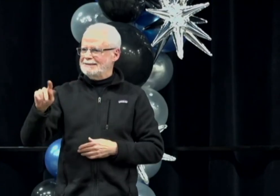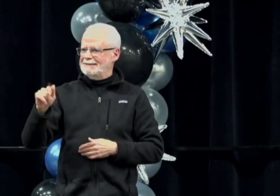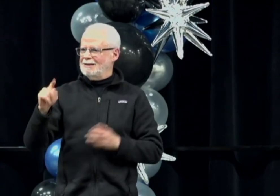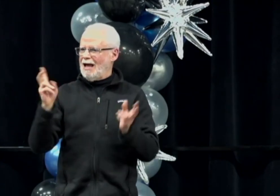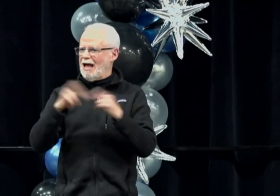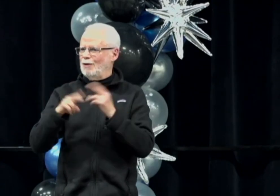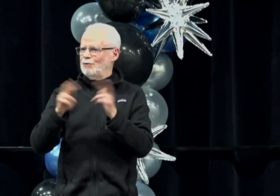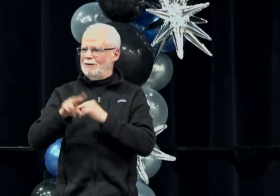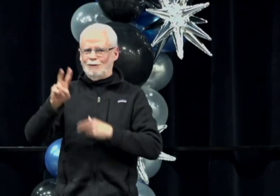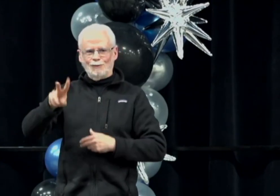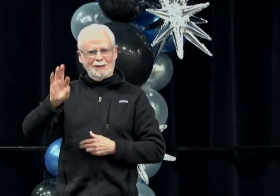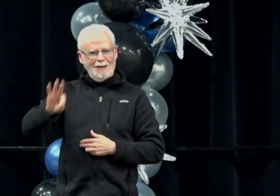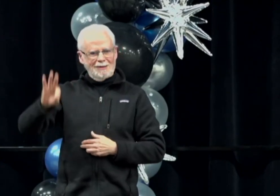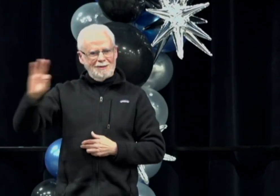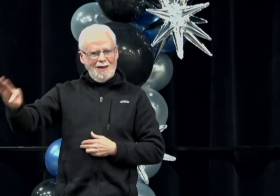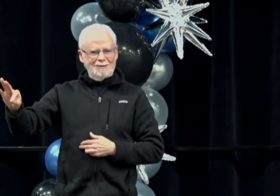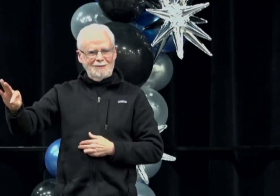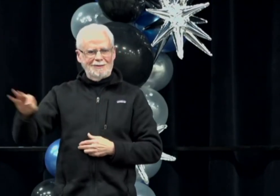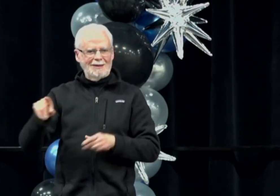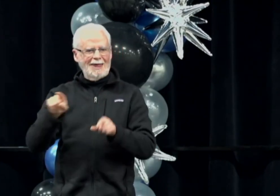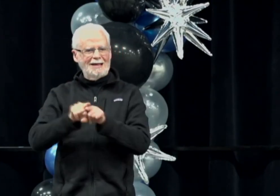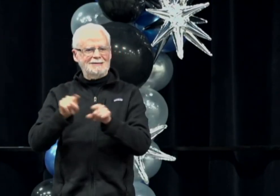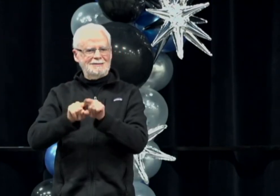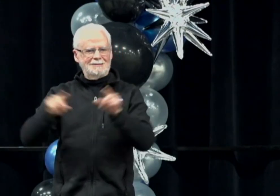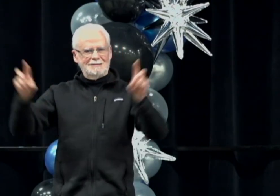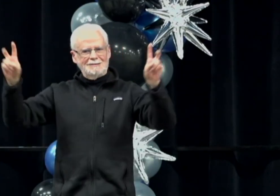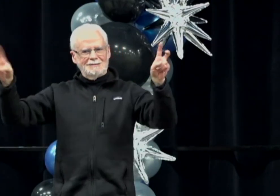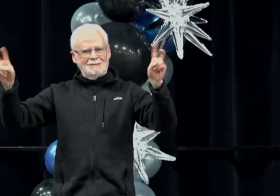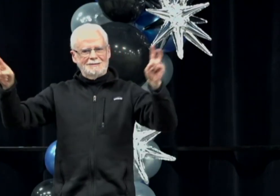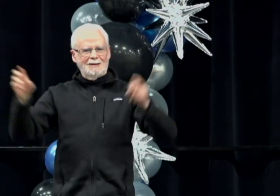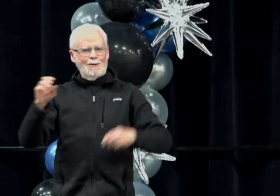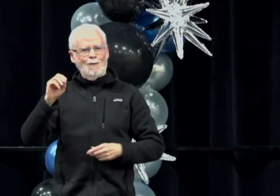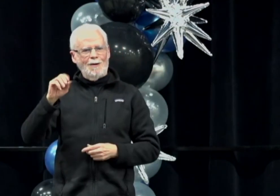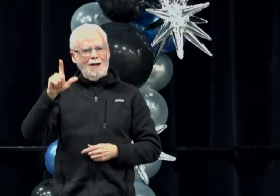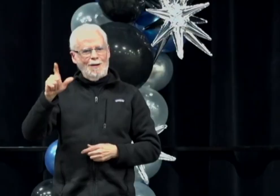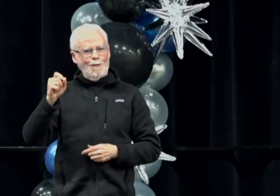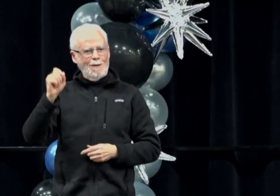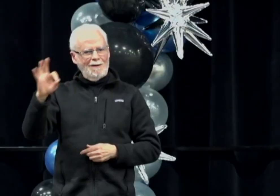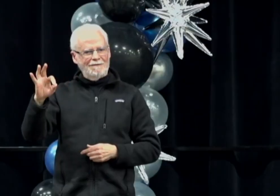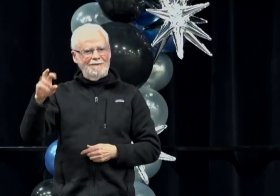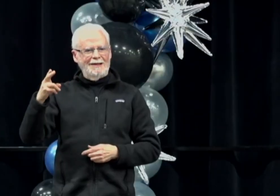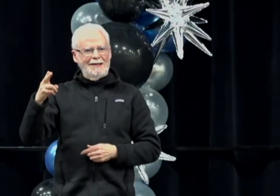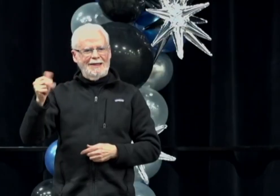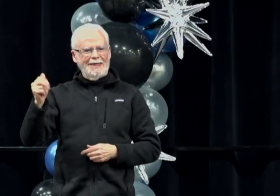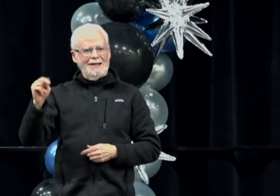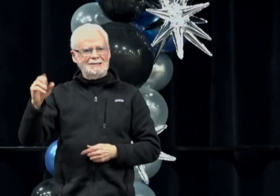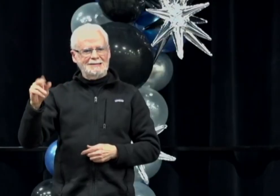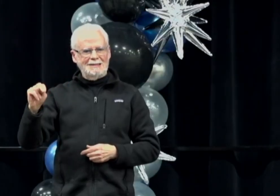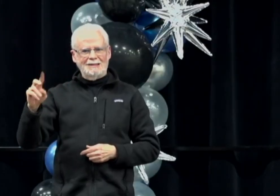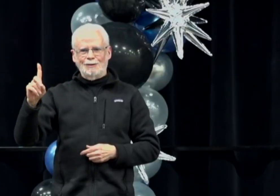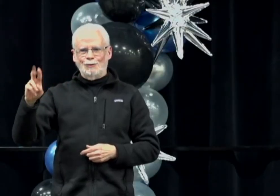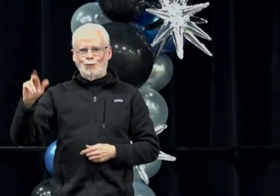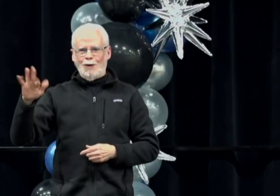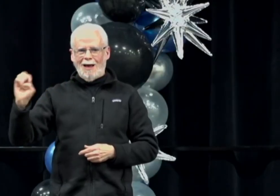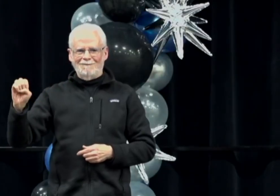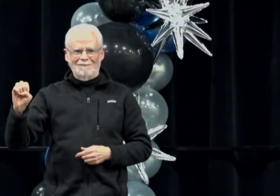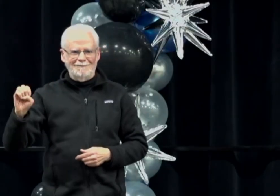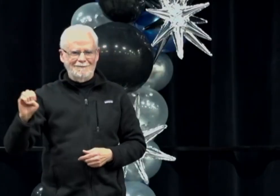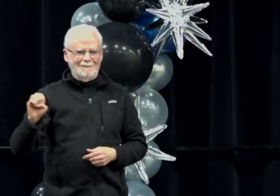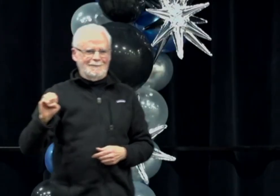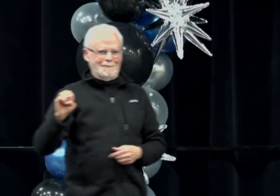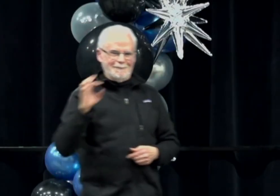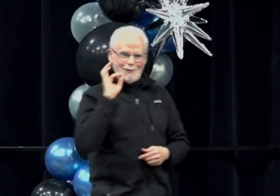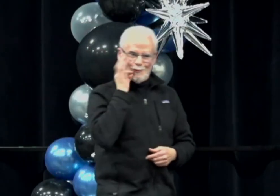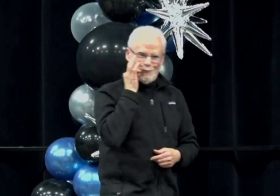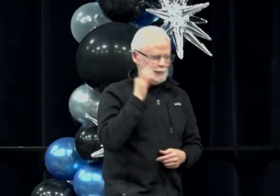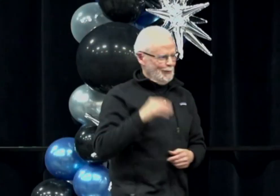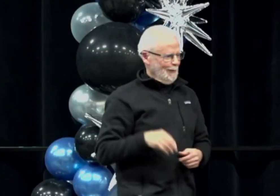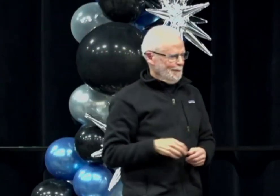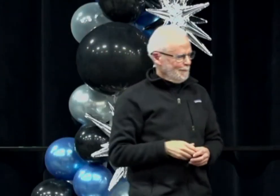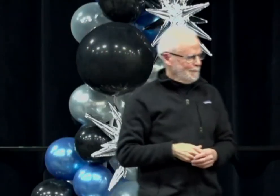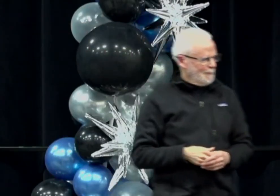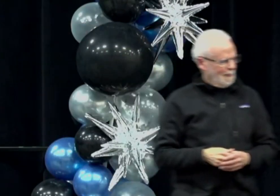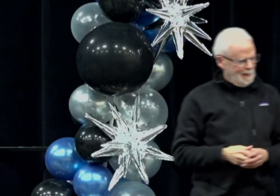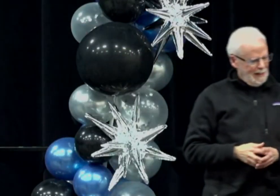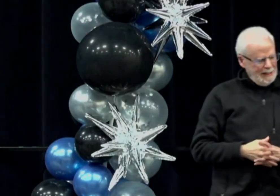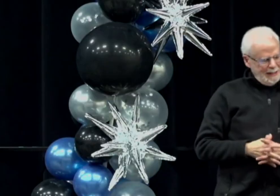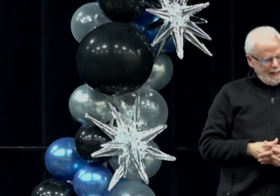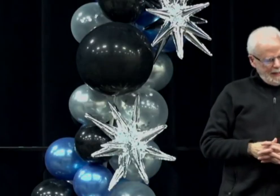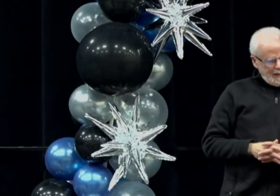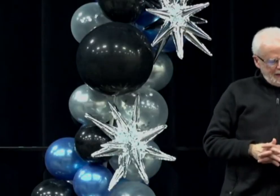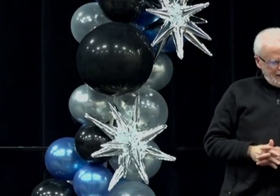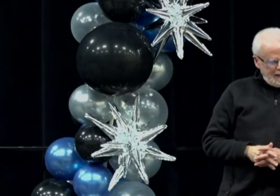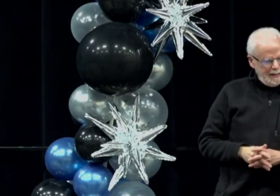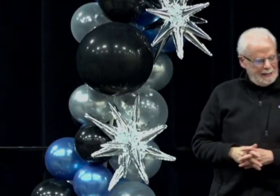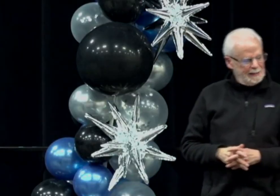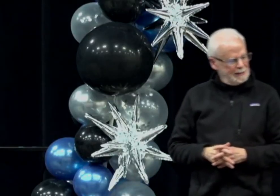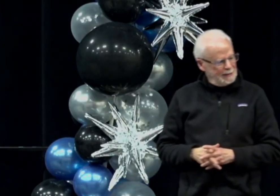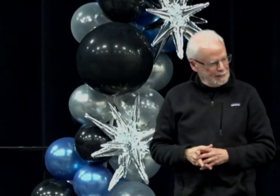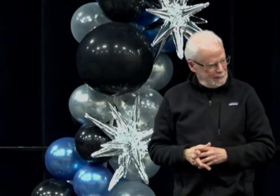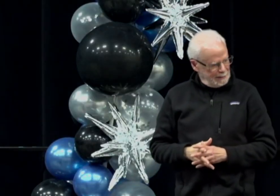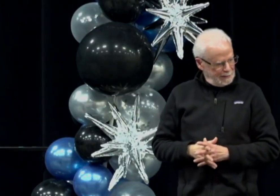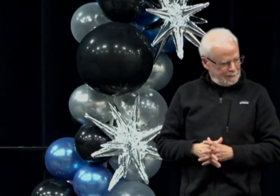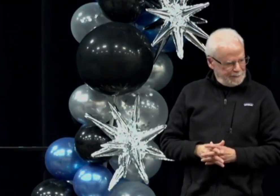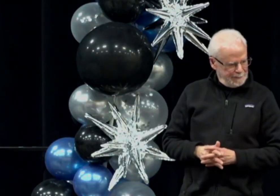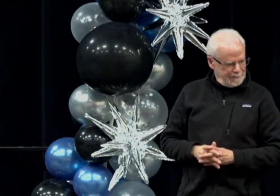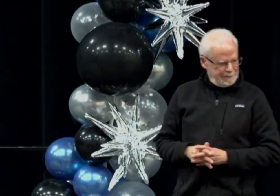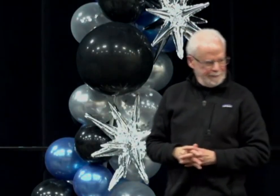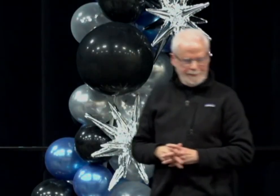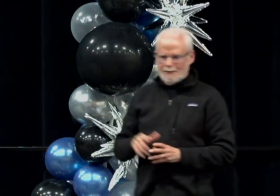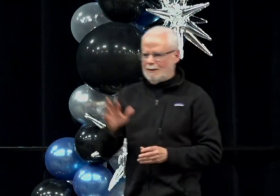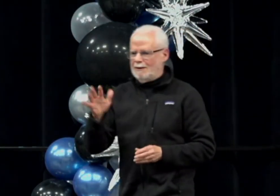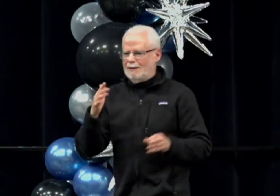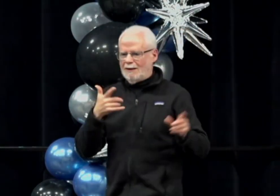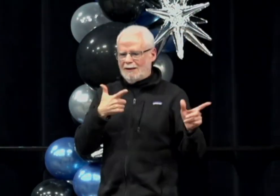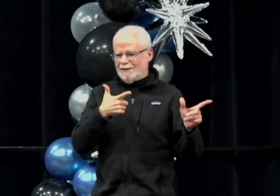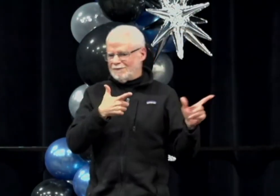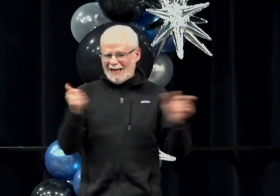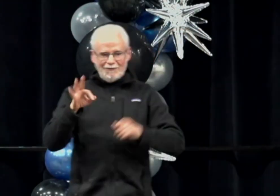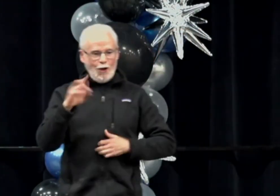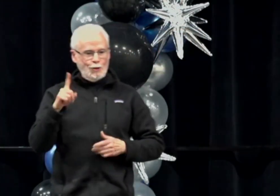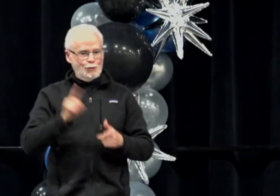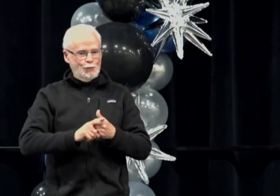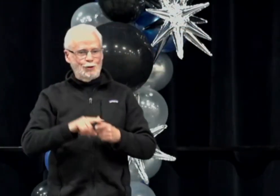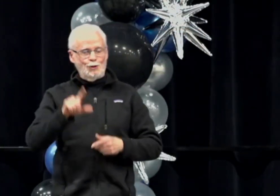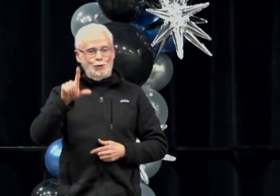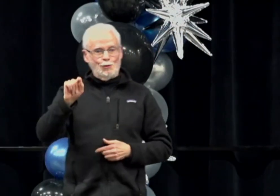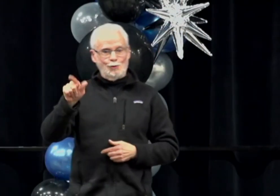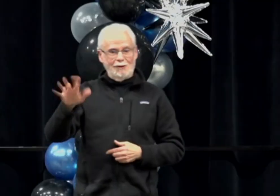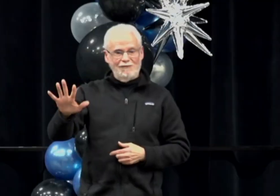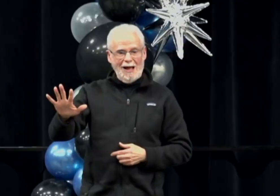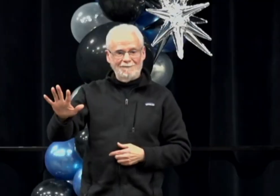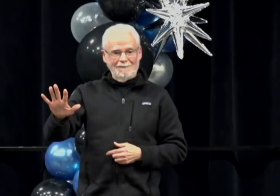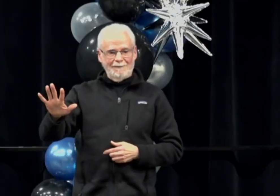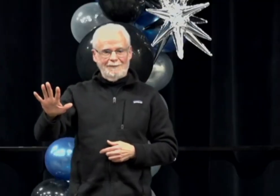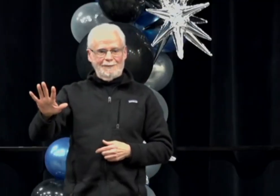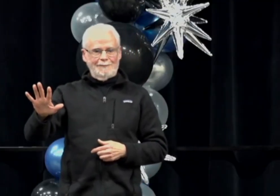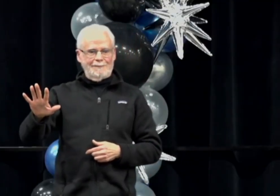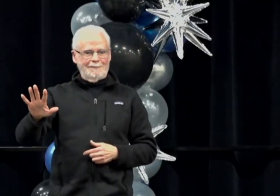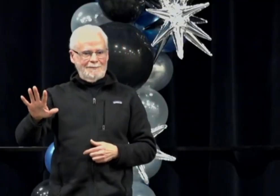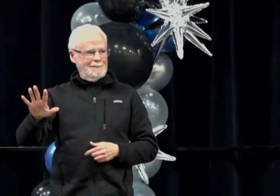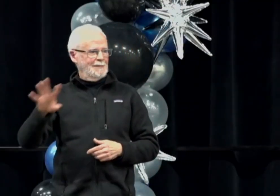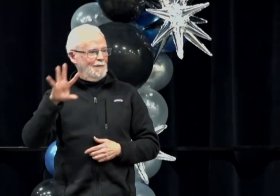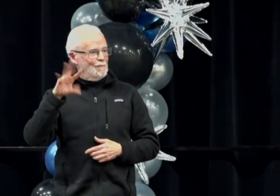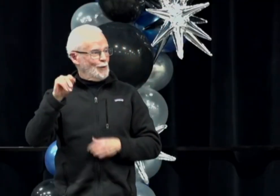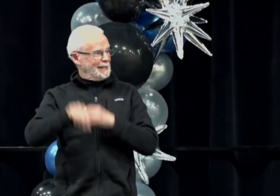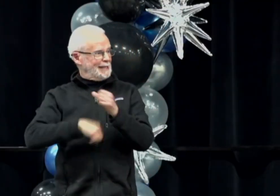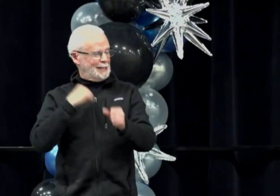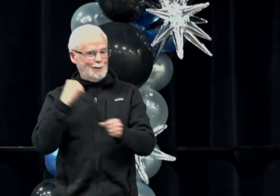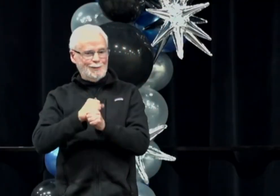into law the new name of State Highway 299 as “Olof Hanson Drive”. How cool is that!